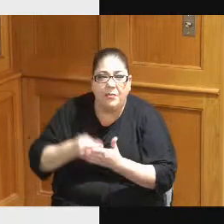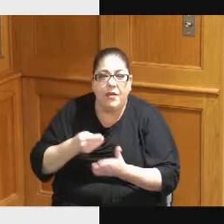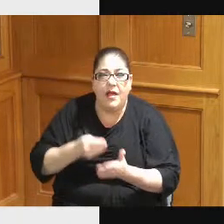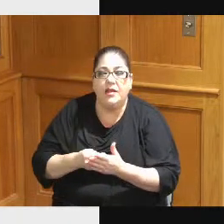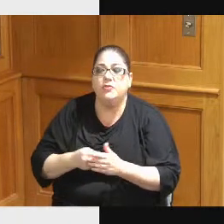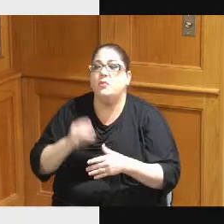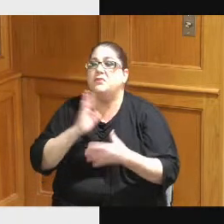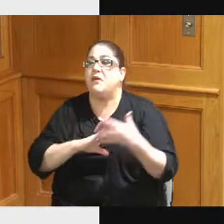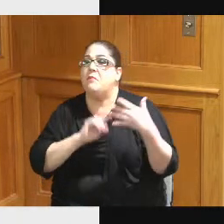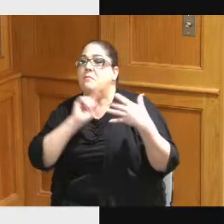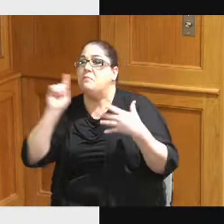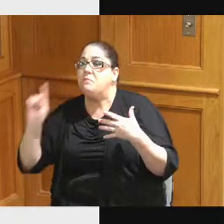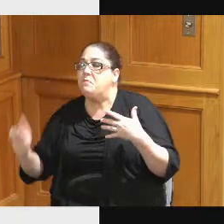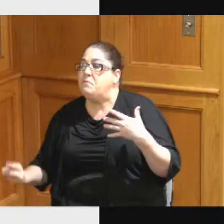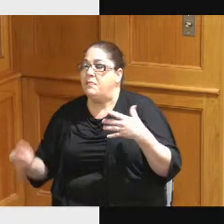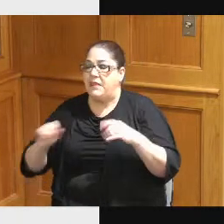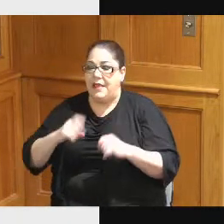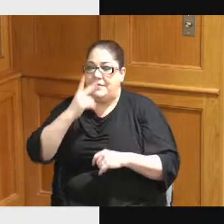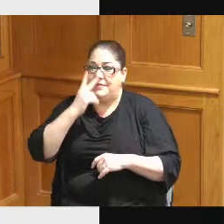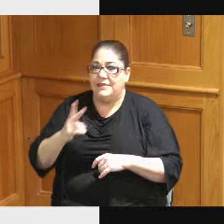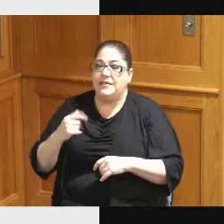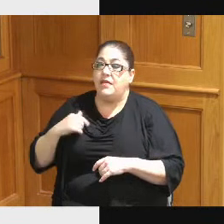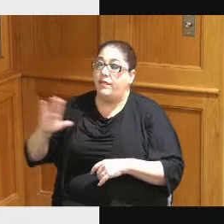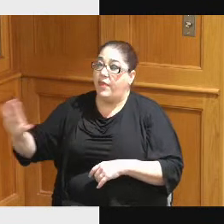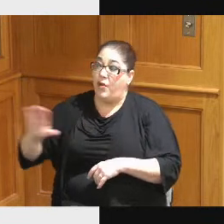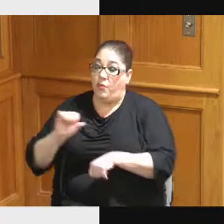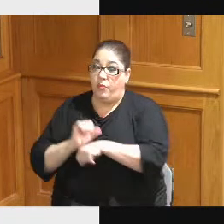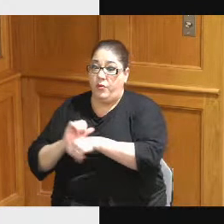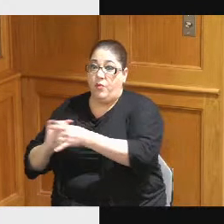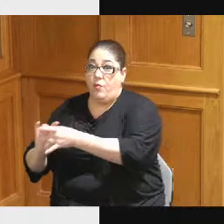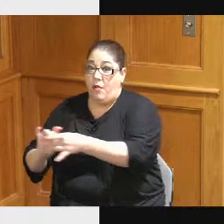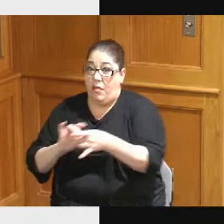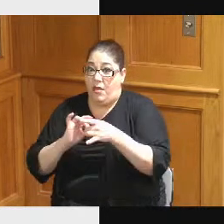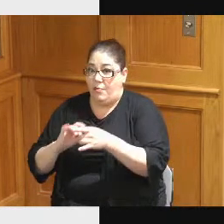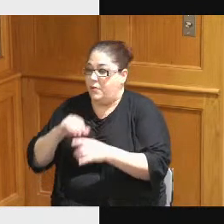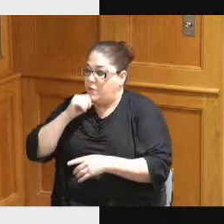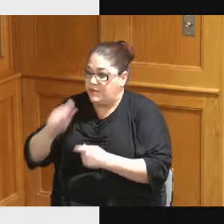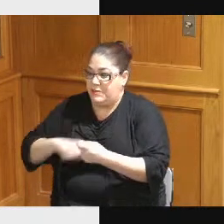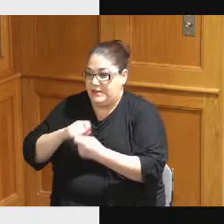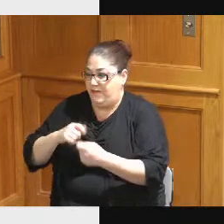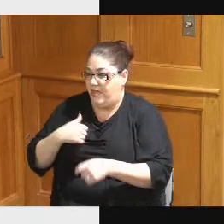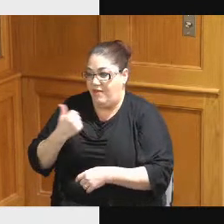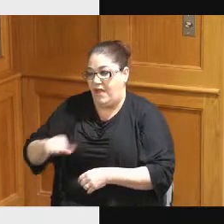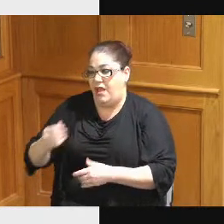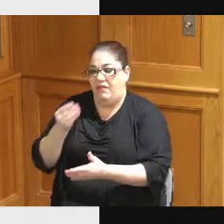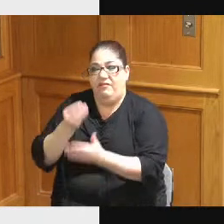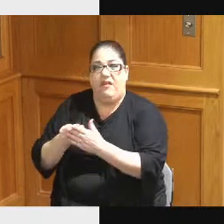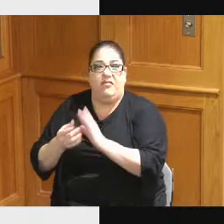list who we coordinate their work but we don't specifically have a funding relationship with